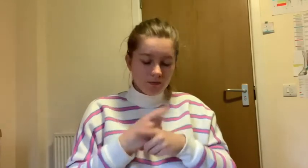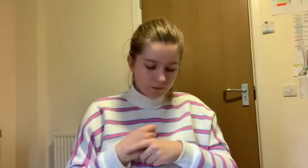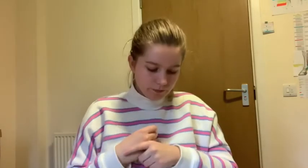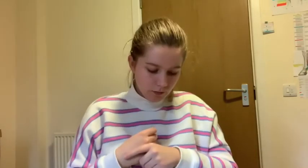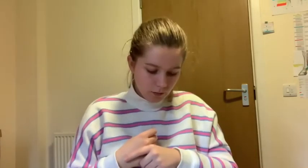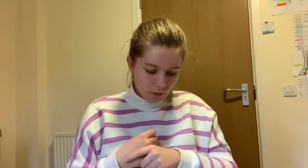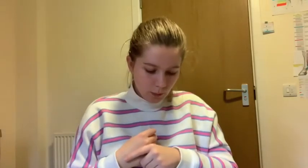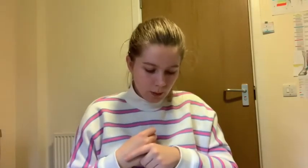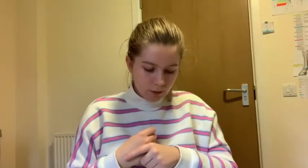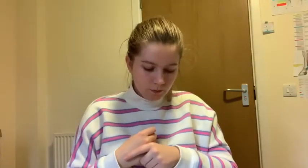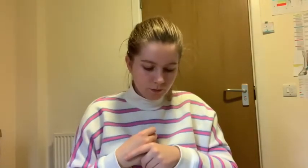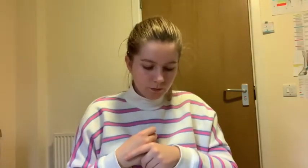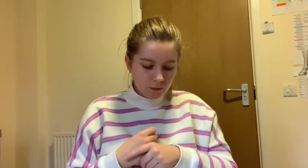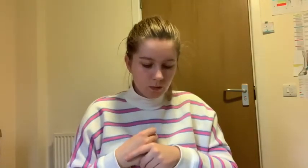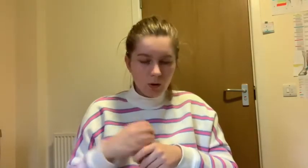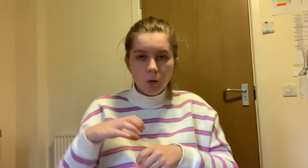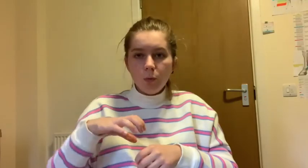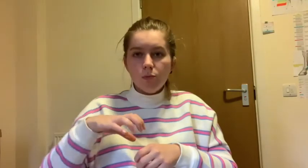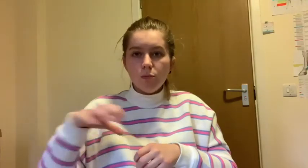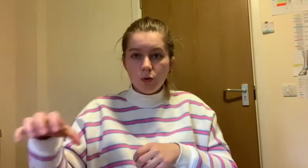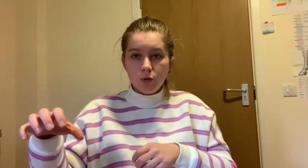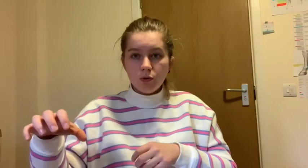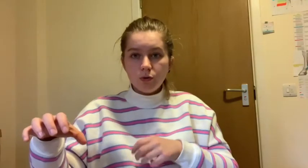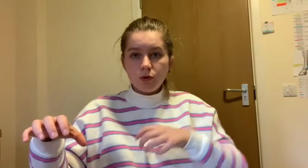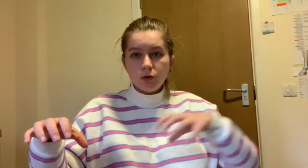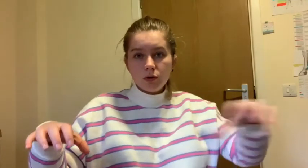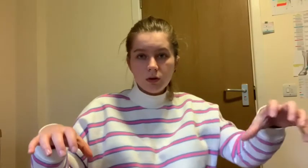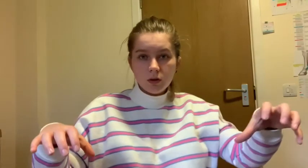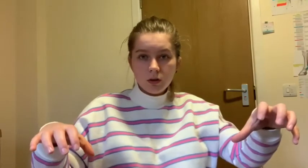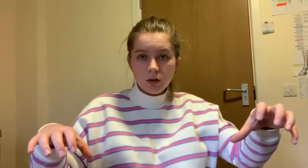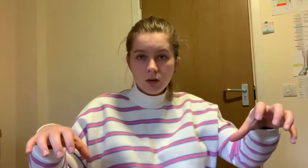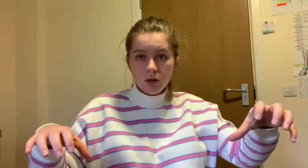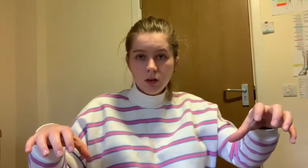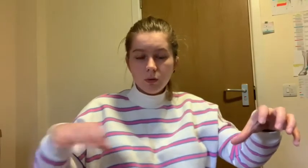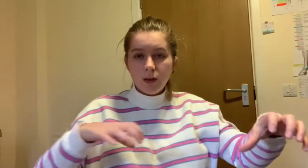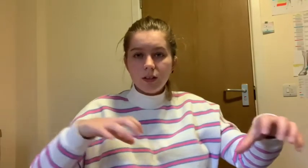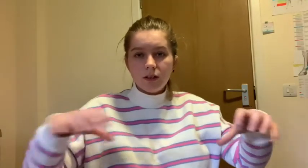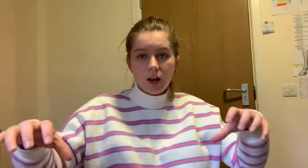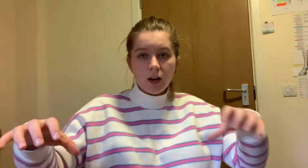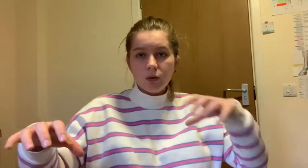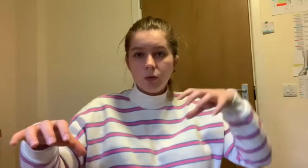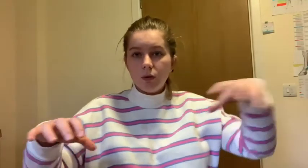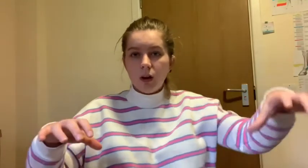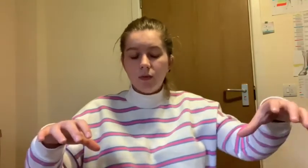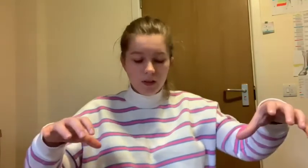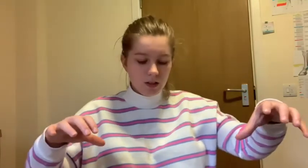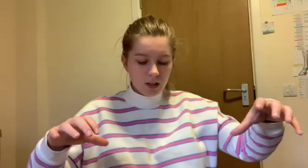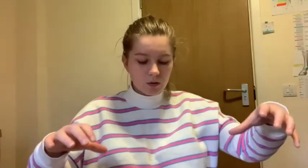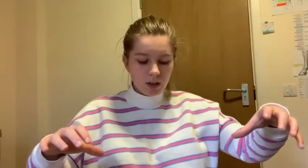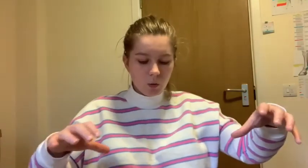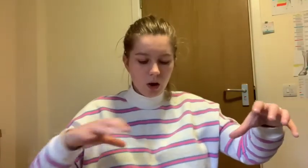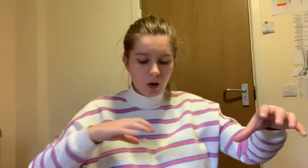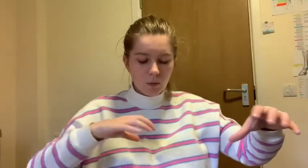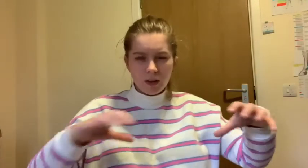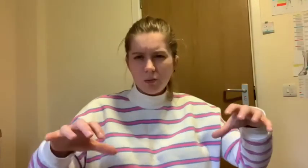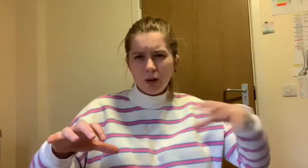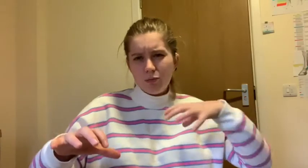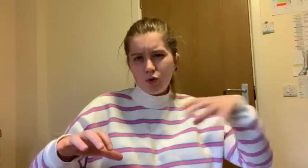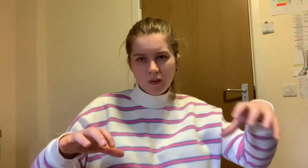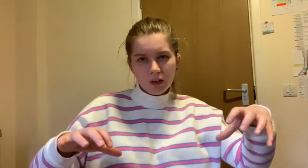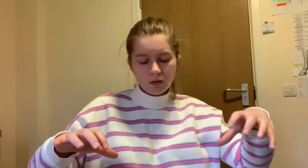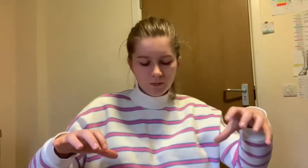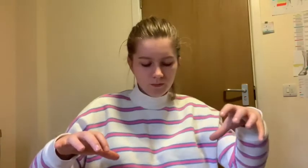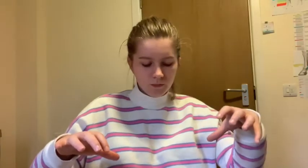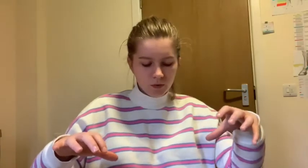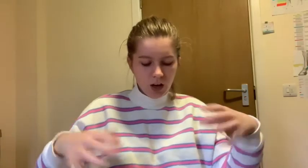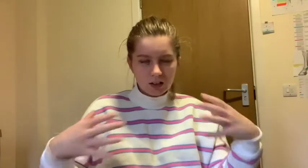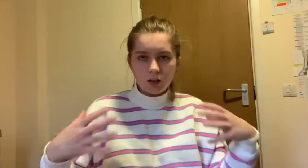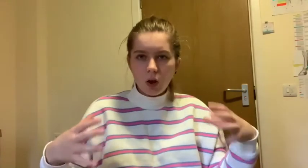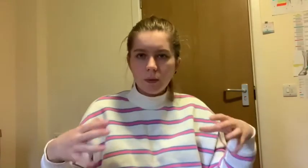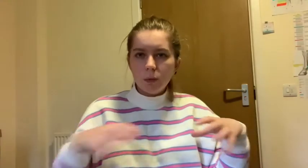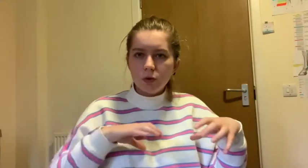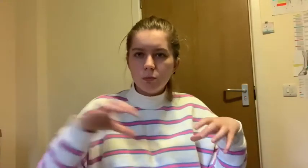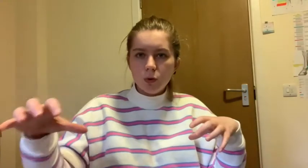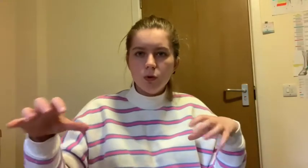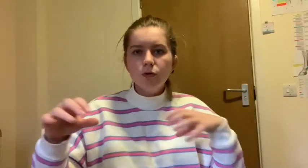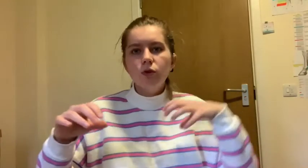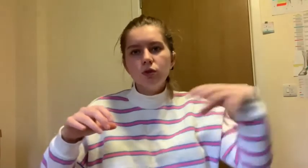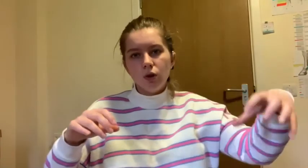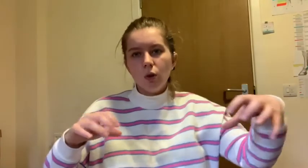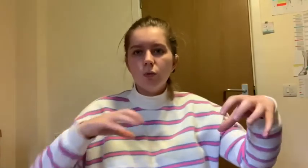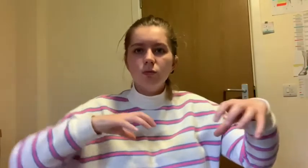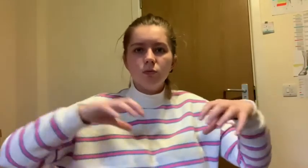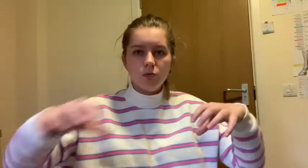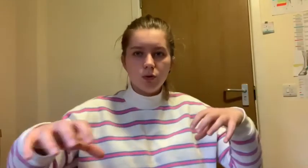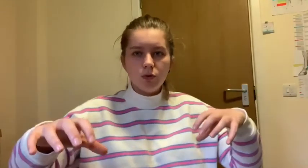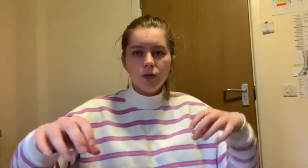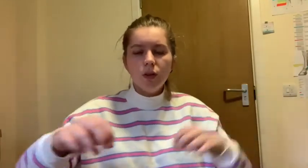"Move" I did that, because it sounds like a lot of people are moving. Asking a lot of people to move, "Move".